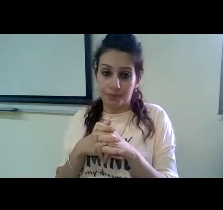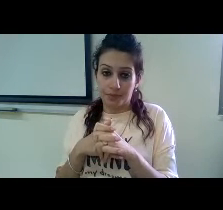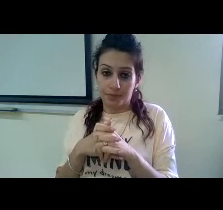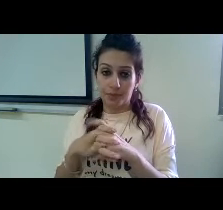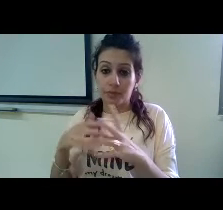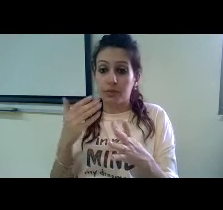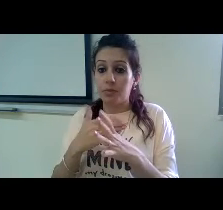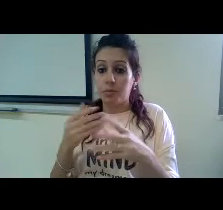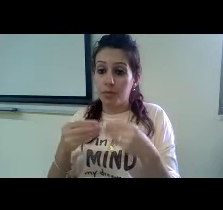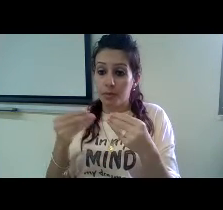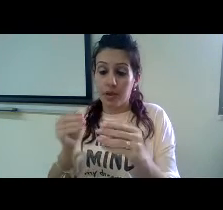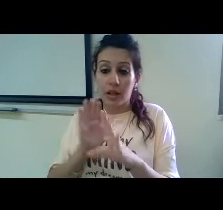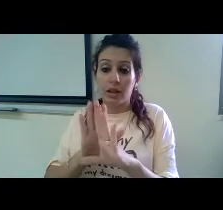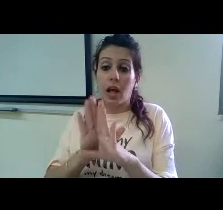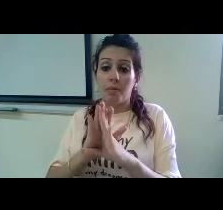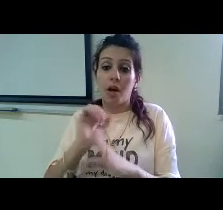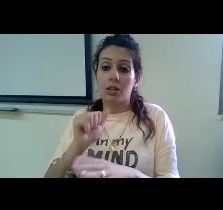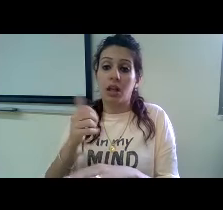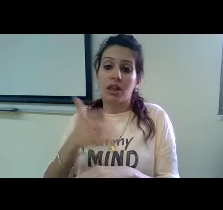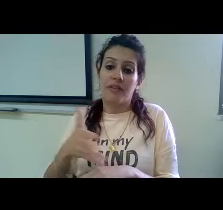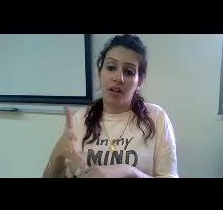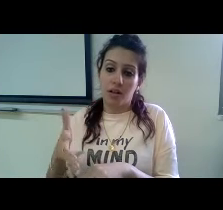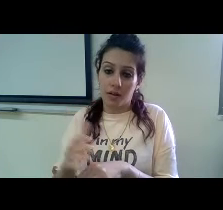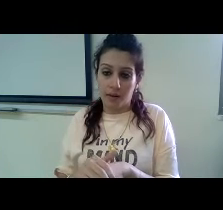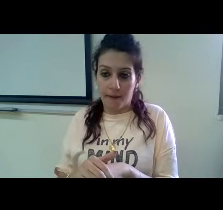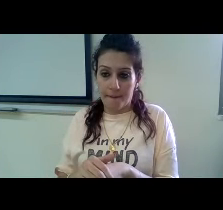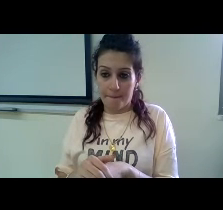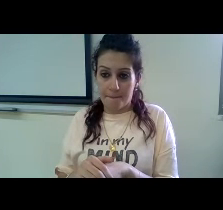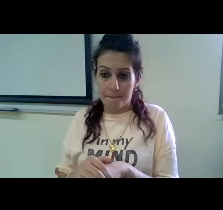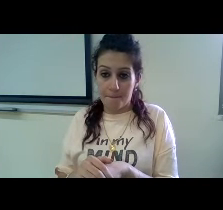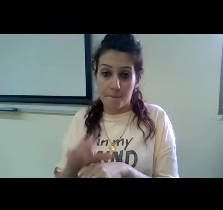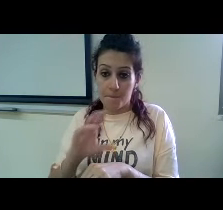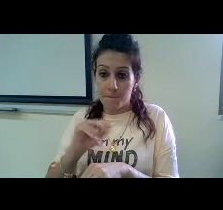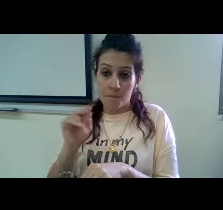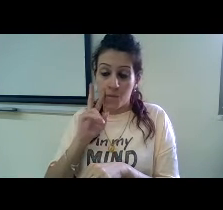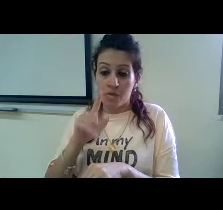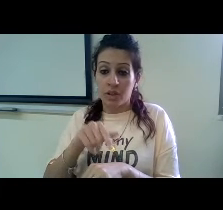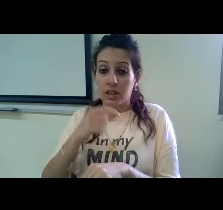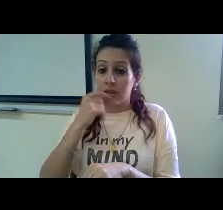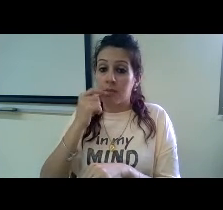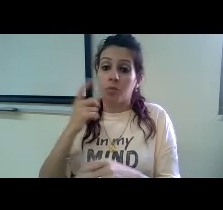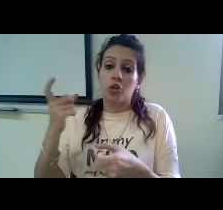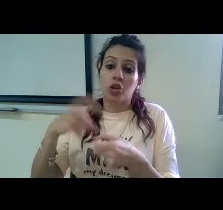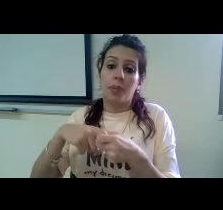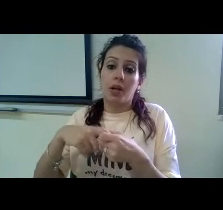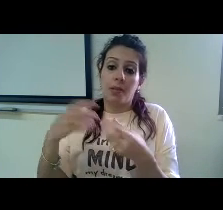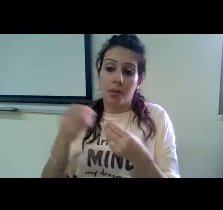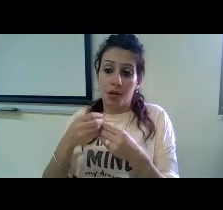and which means that the school needs, and teachers need to reach out to